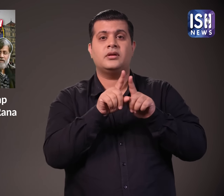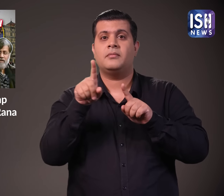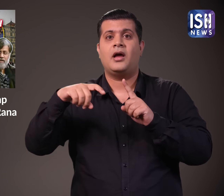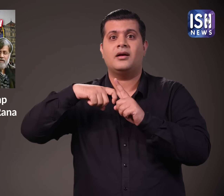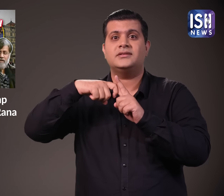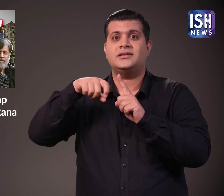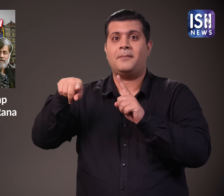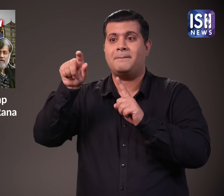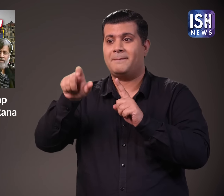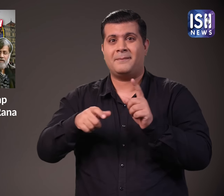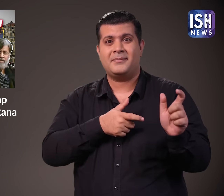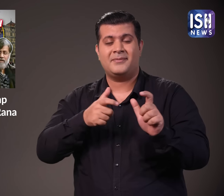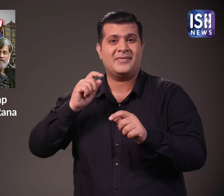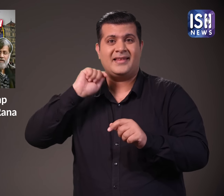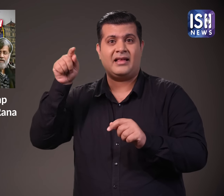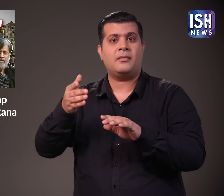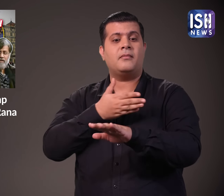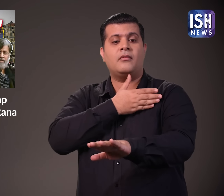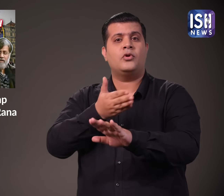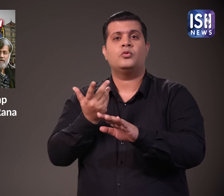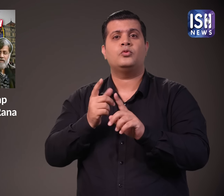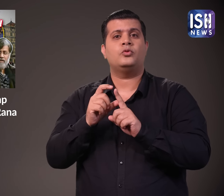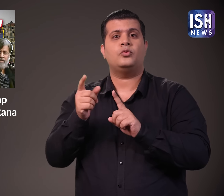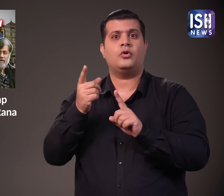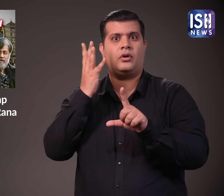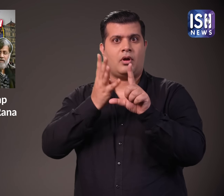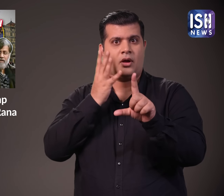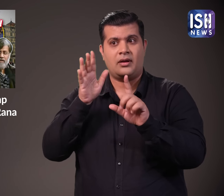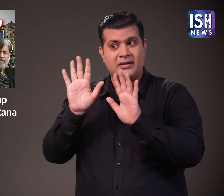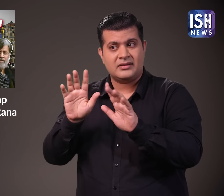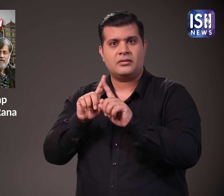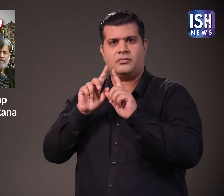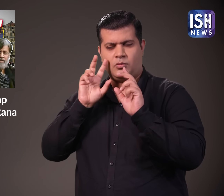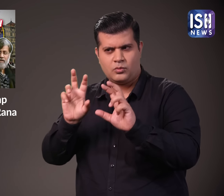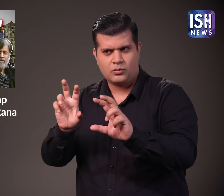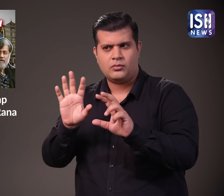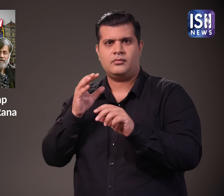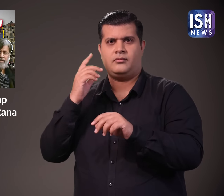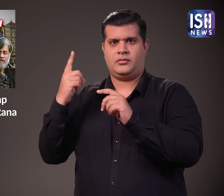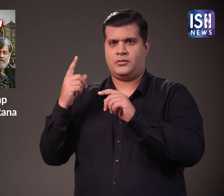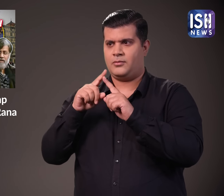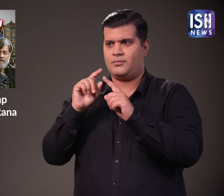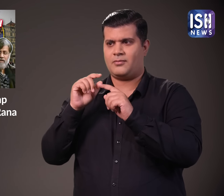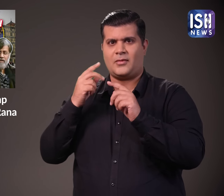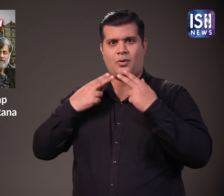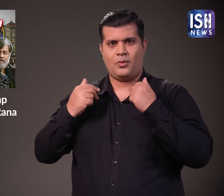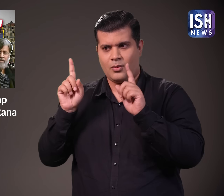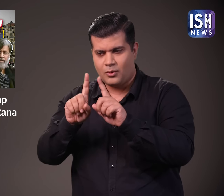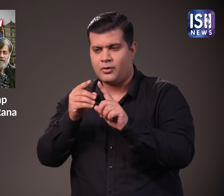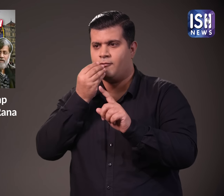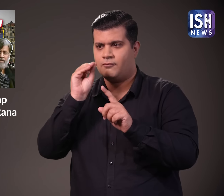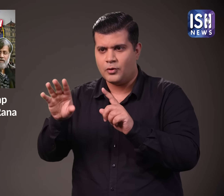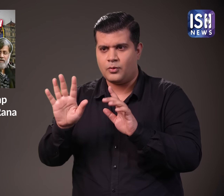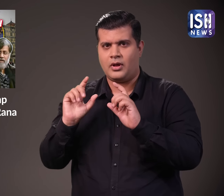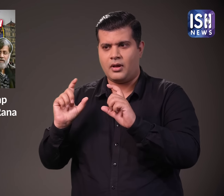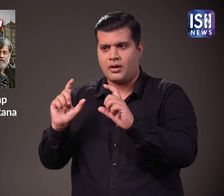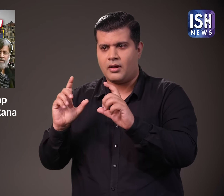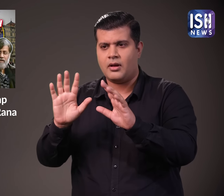Just like Ajmal Kasab, who stayed in jail and was taken care of for 4 years before being hanged.